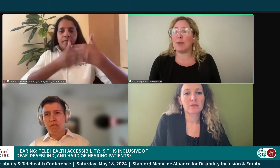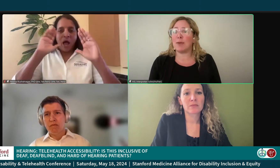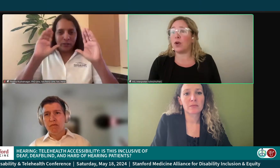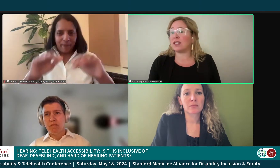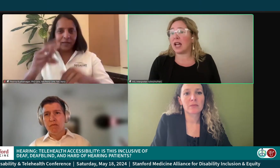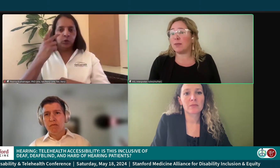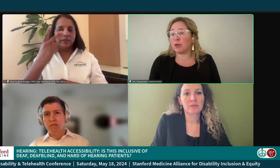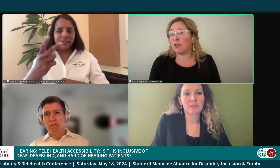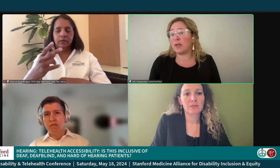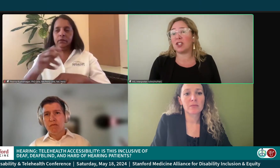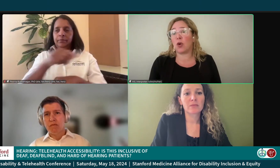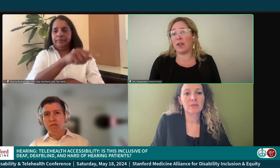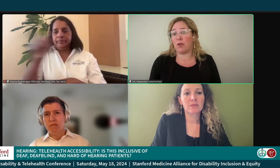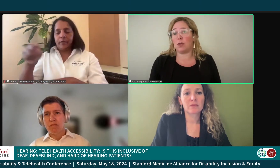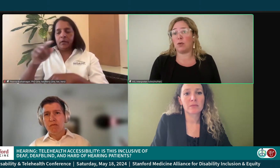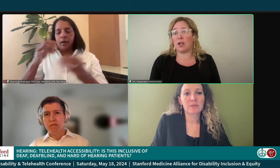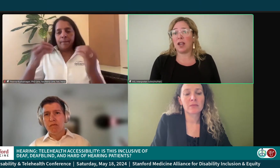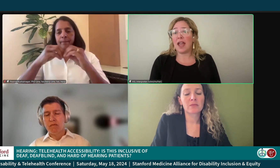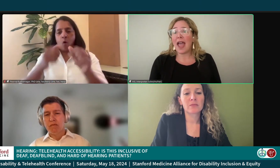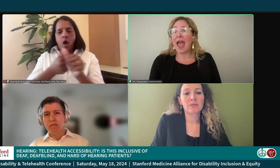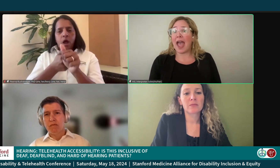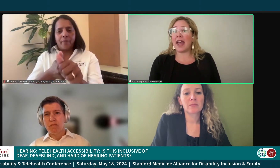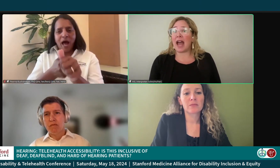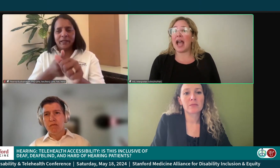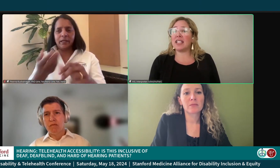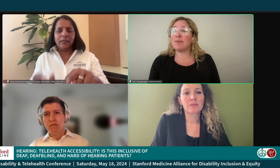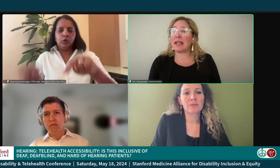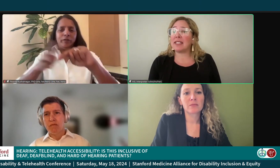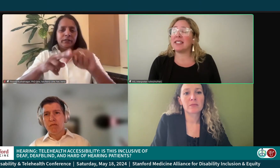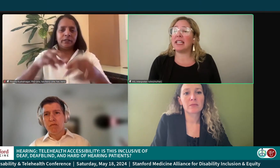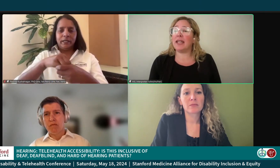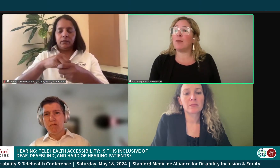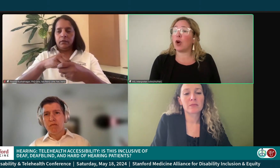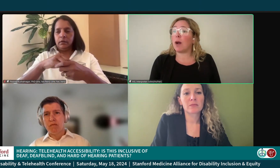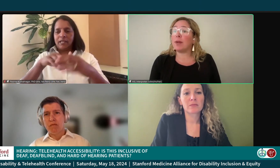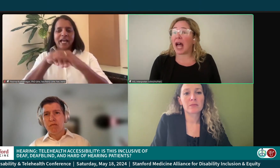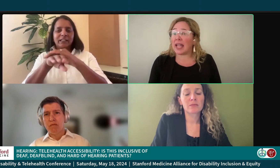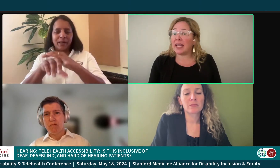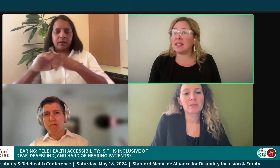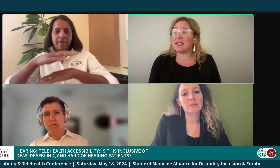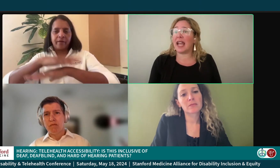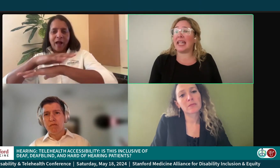to focus on improvements going forward. And I expect to see more compliance and